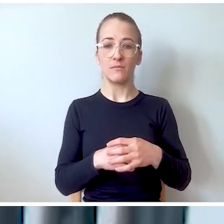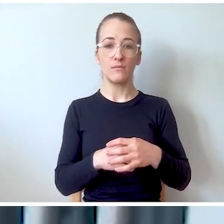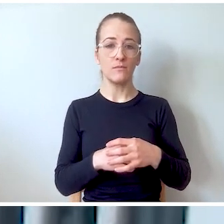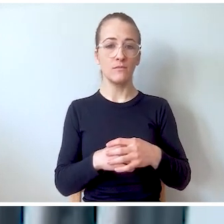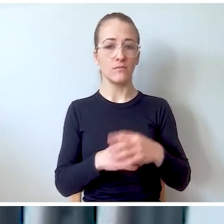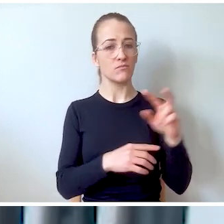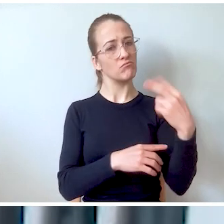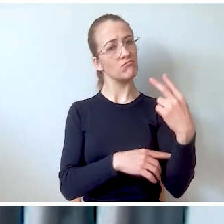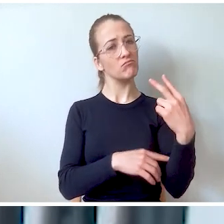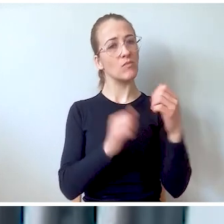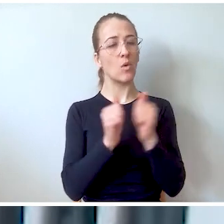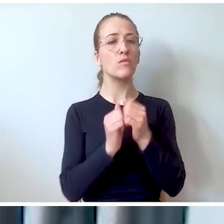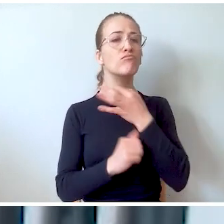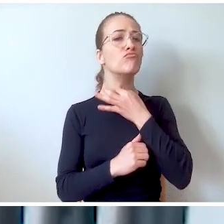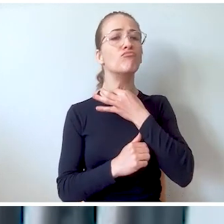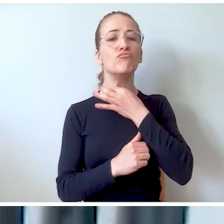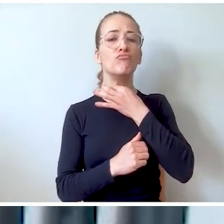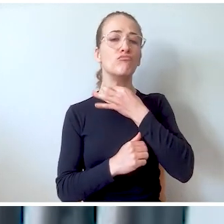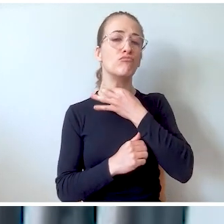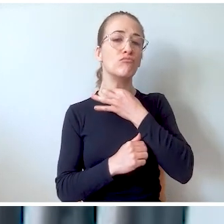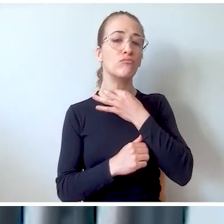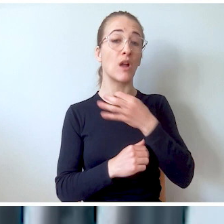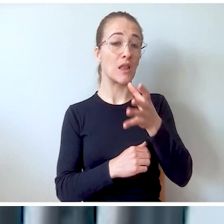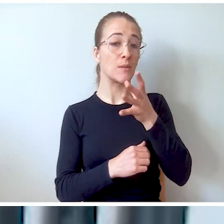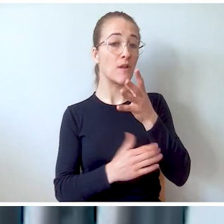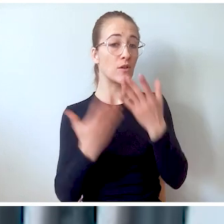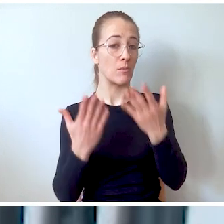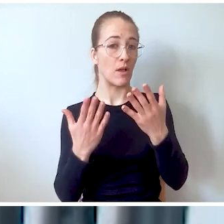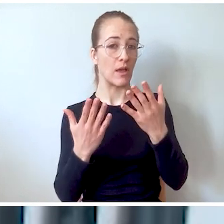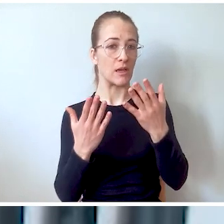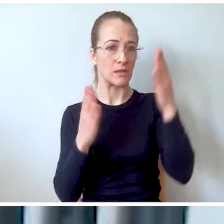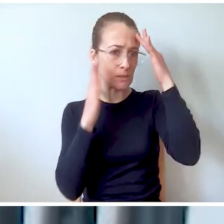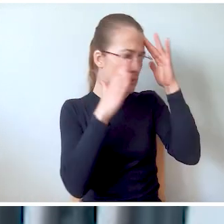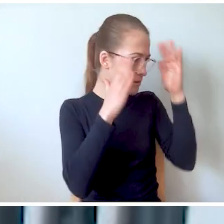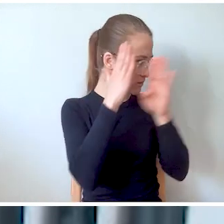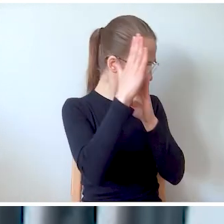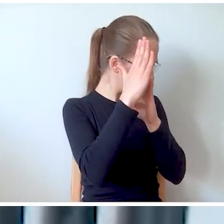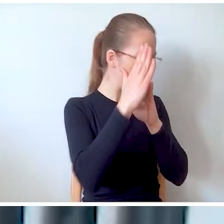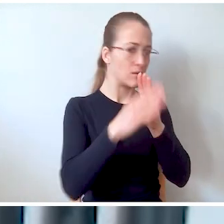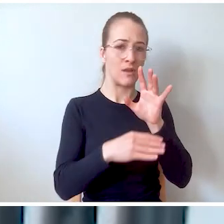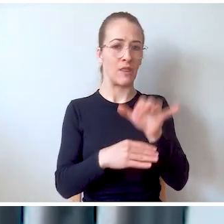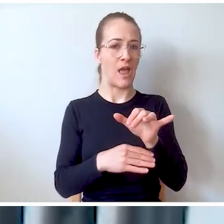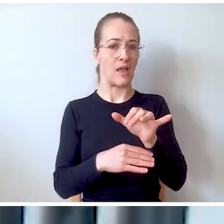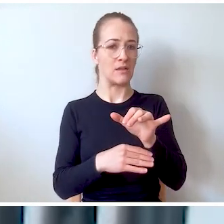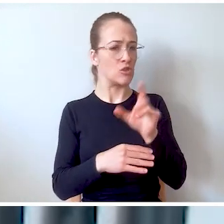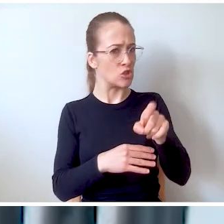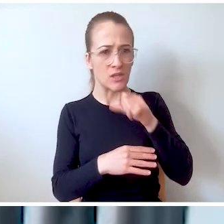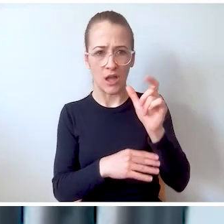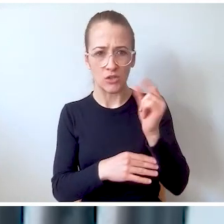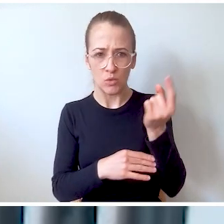or look at me with some degree of inquisitiveness and the mother might turn their child's head away. "You shouldn't be doing that.